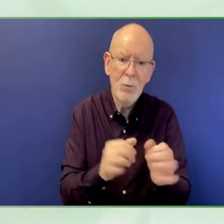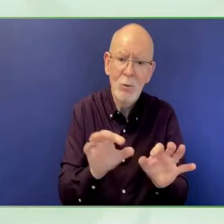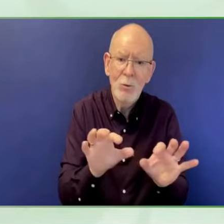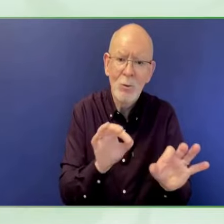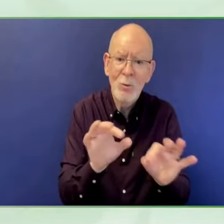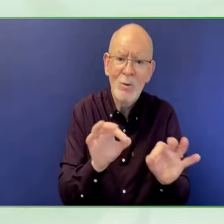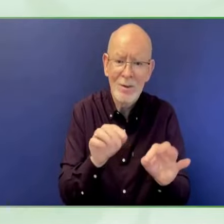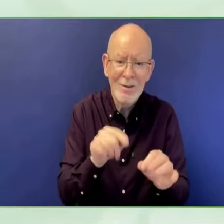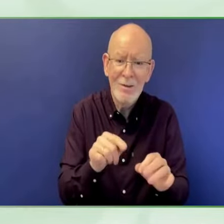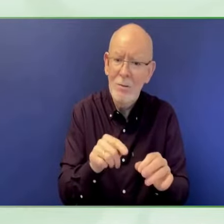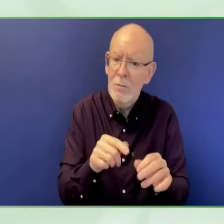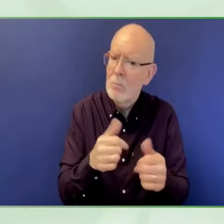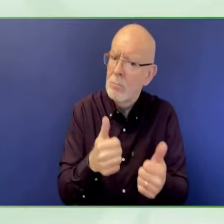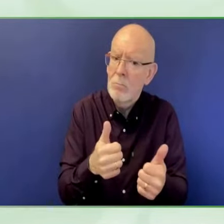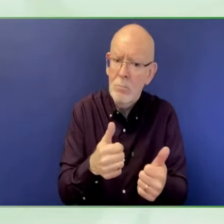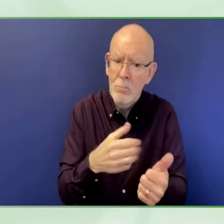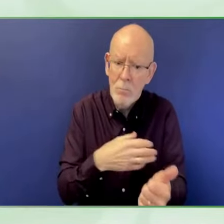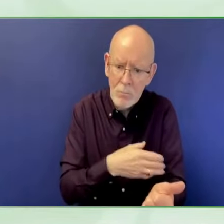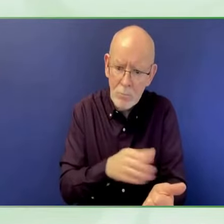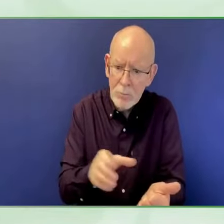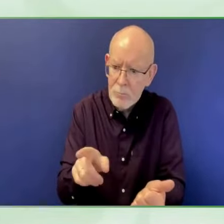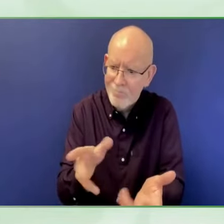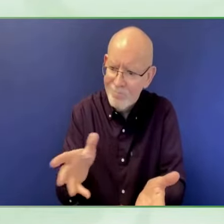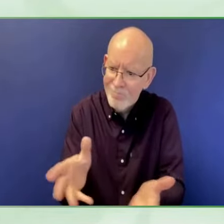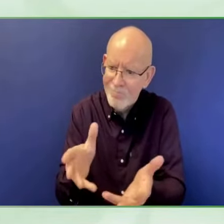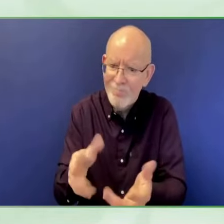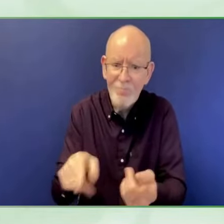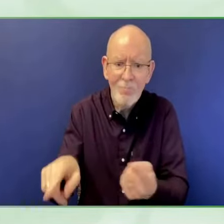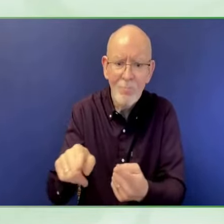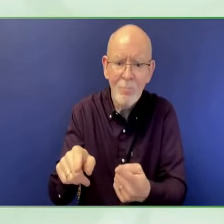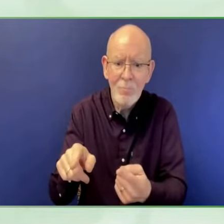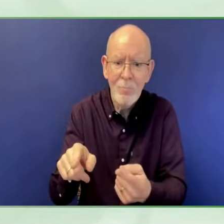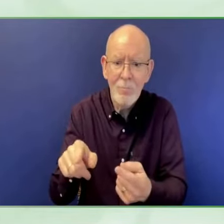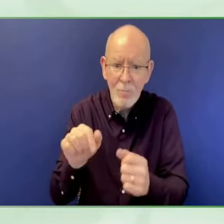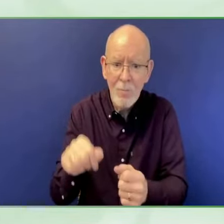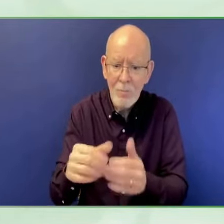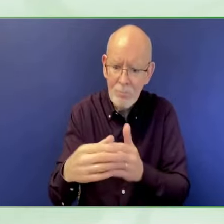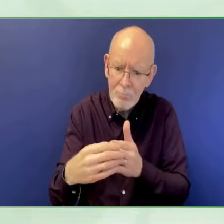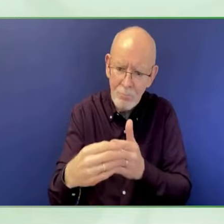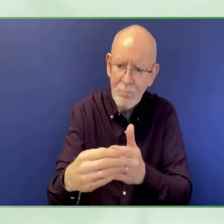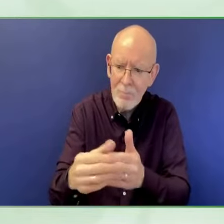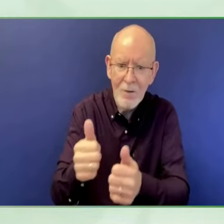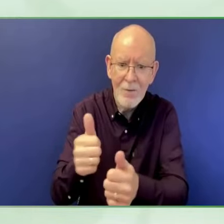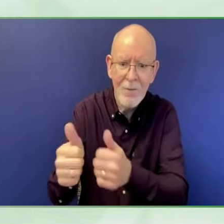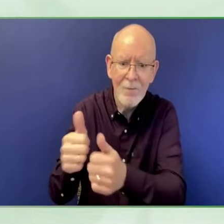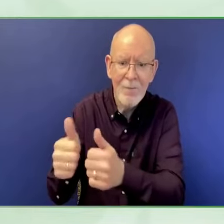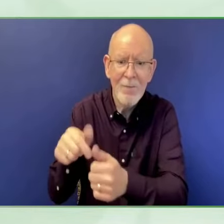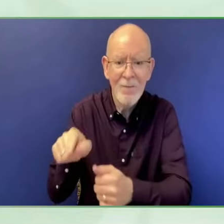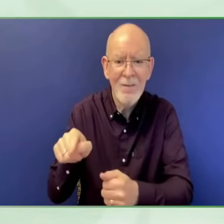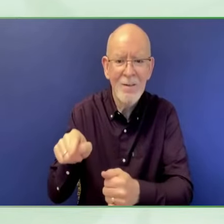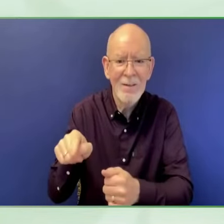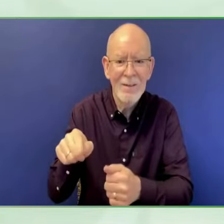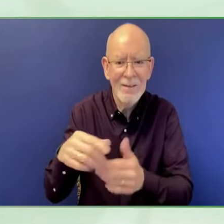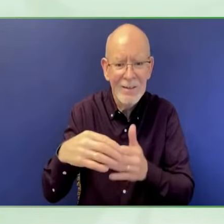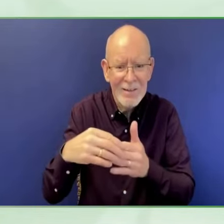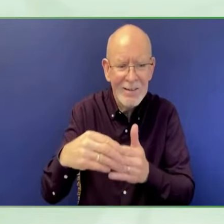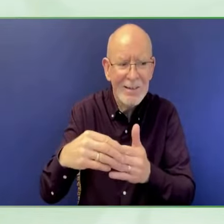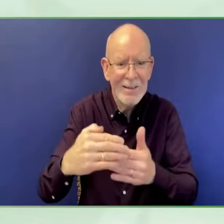process of deinstitutionalisation. Thank you so much. Thank you, Dorothy.